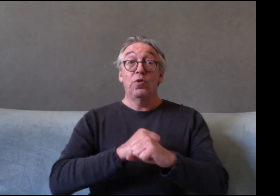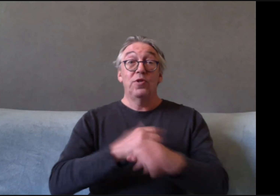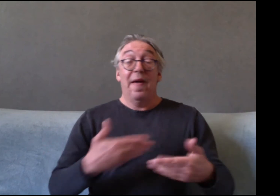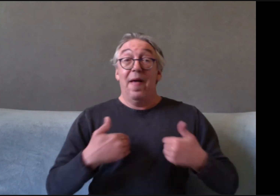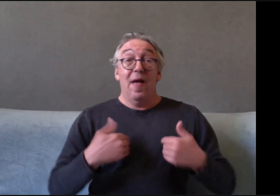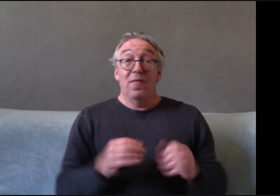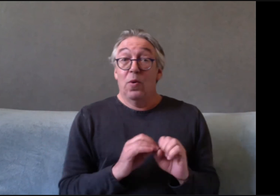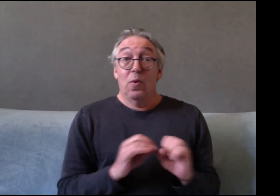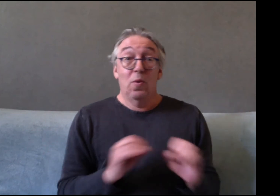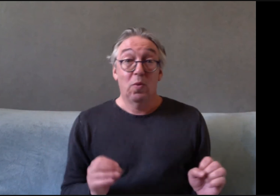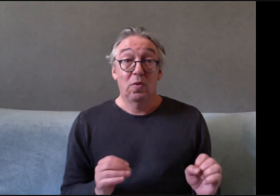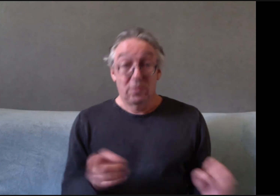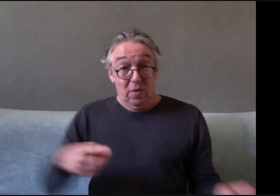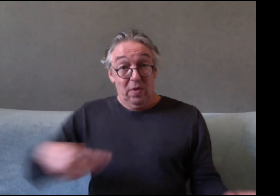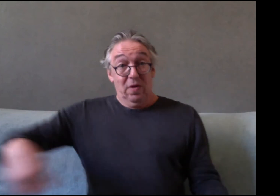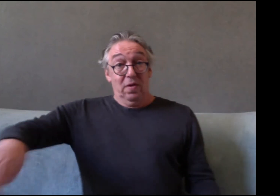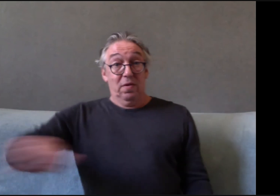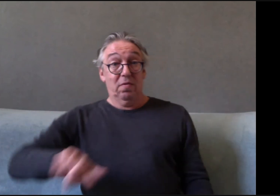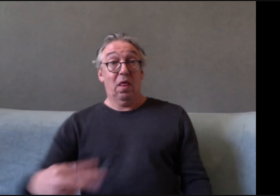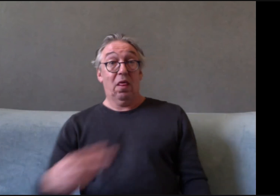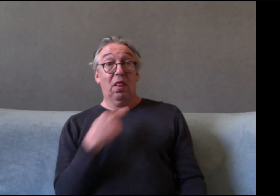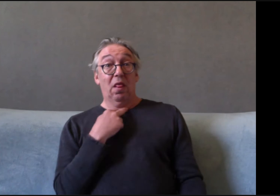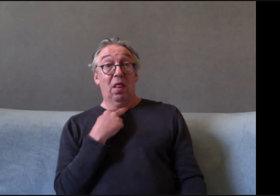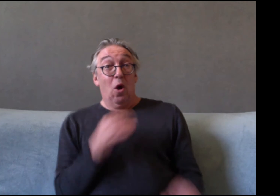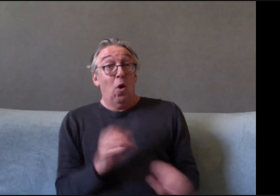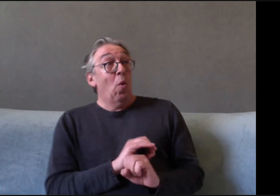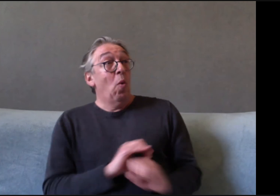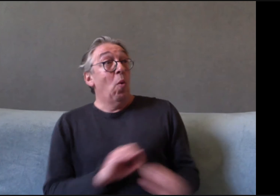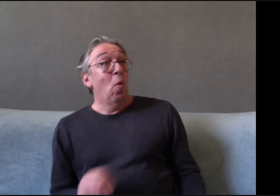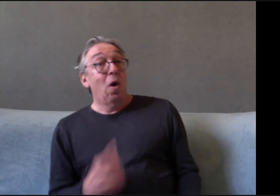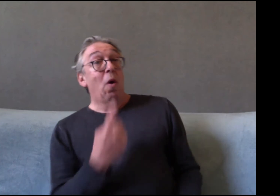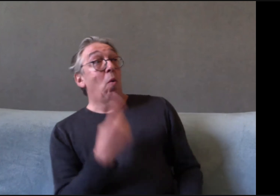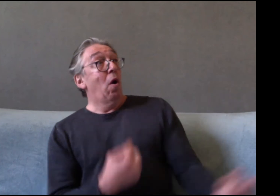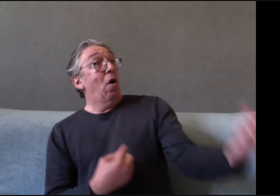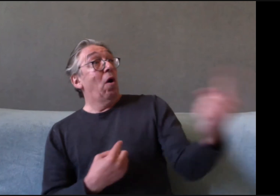because they don't have anyone to come to them and assist them.